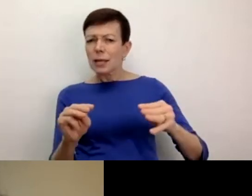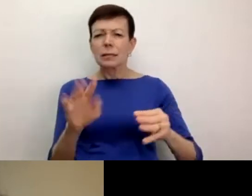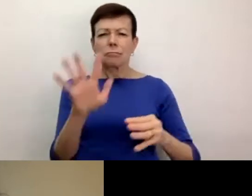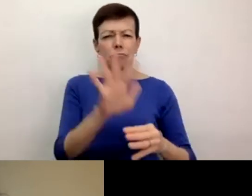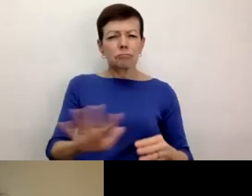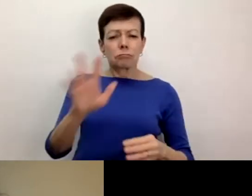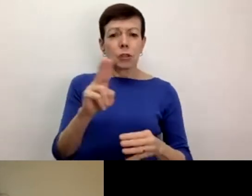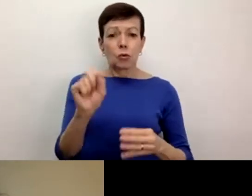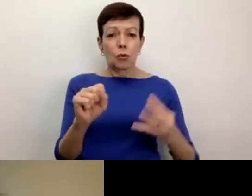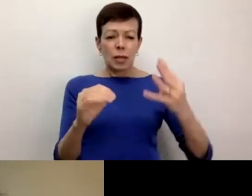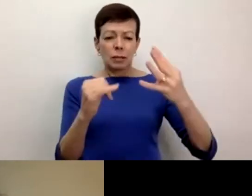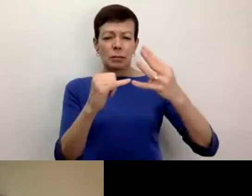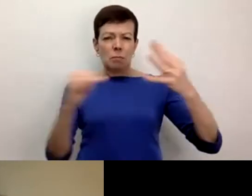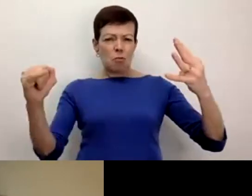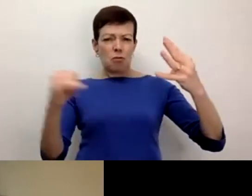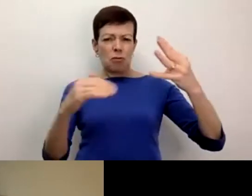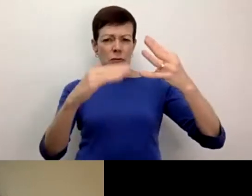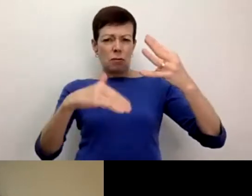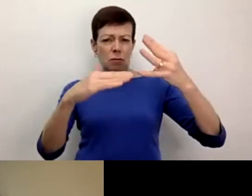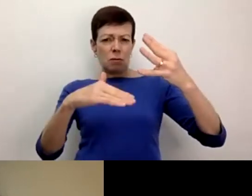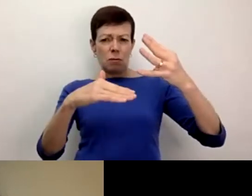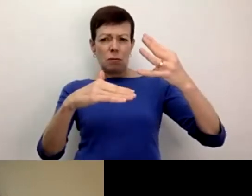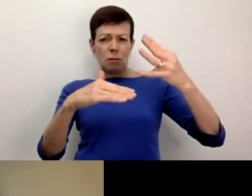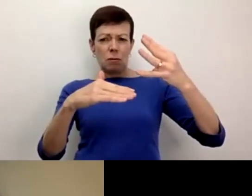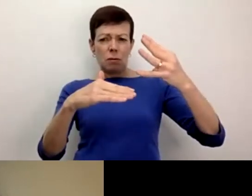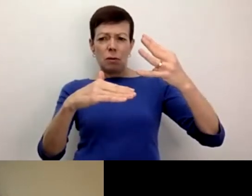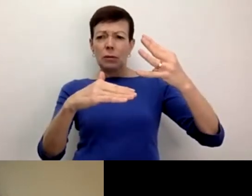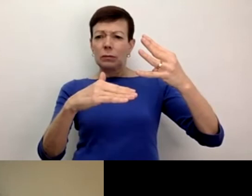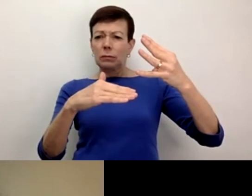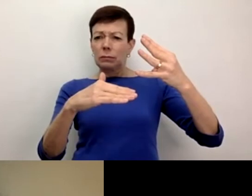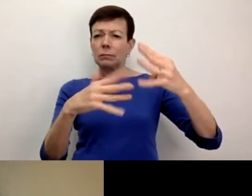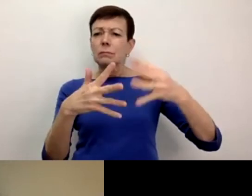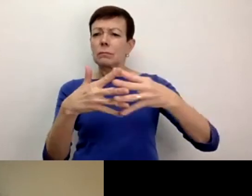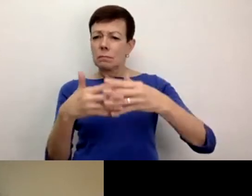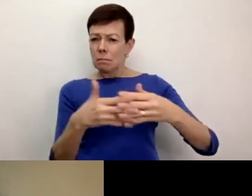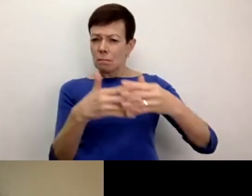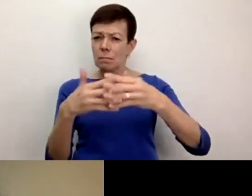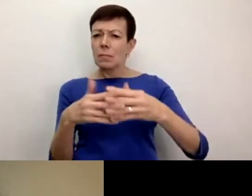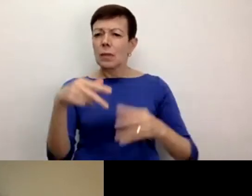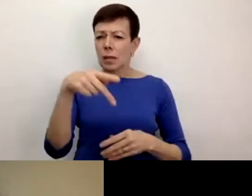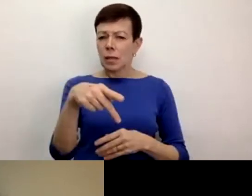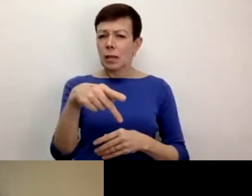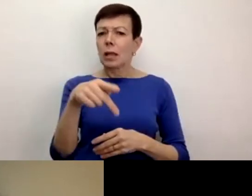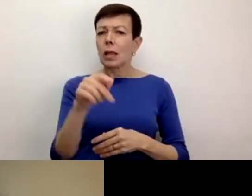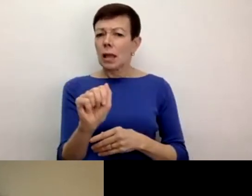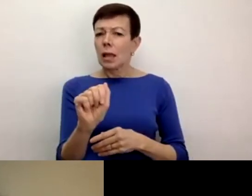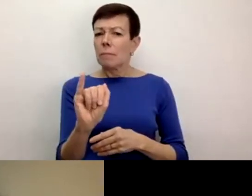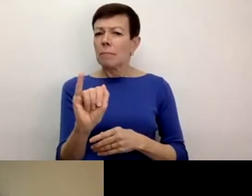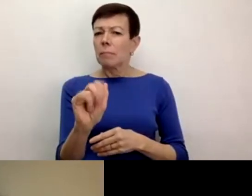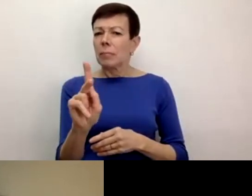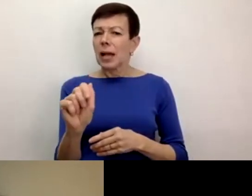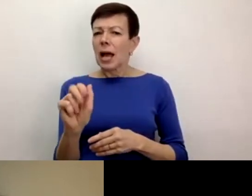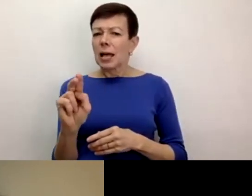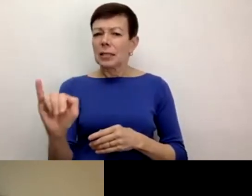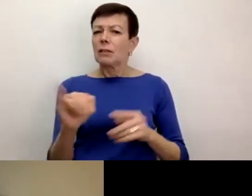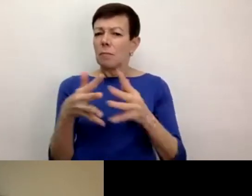So the border of the United States and Canada cuts right across our territory.